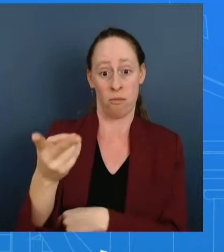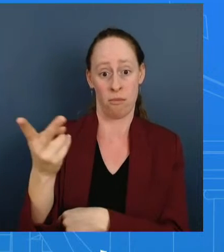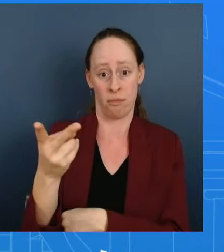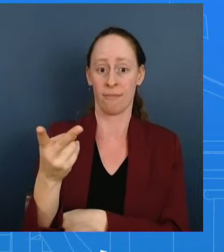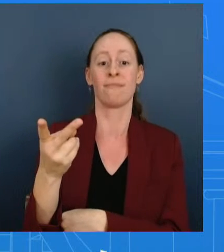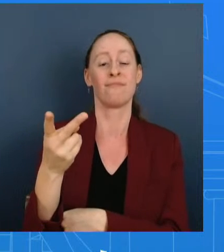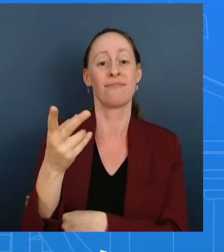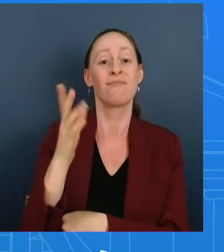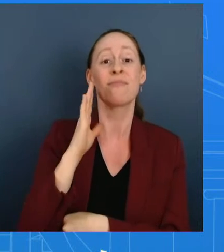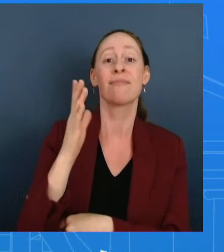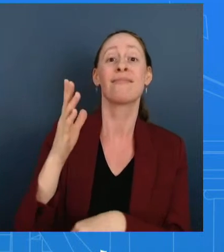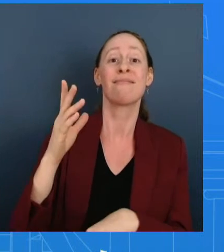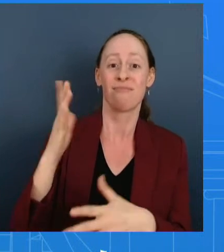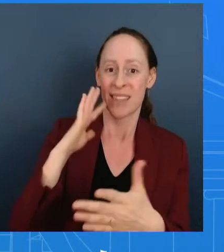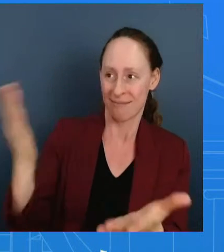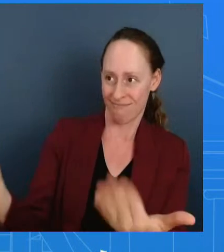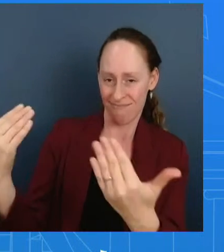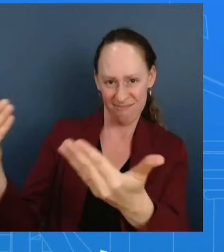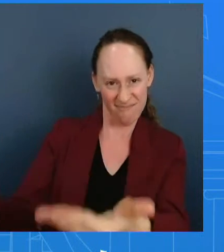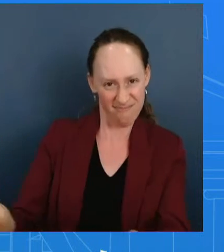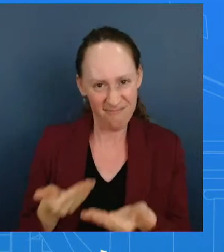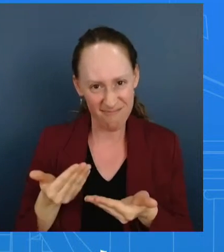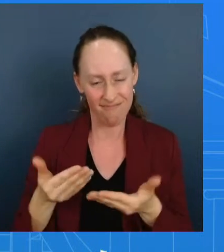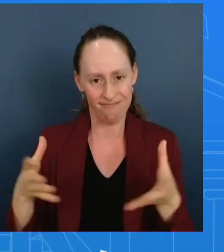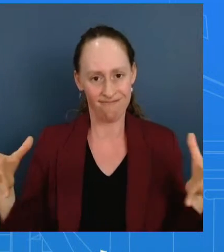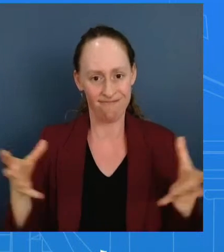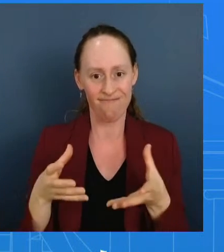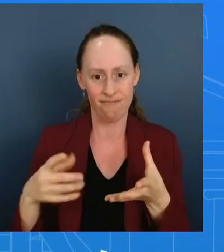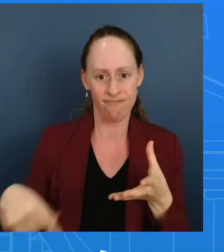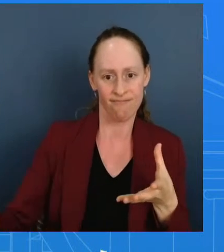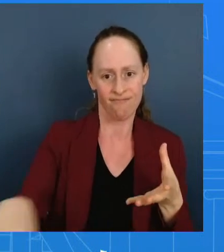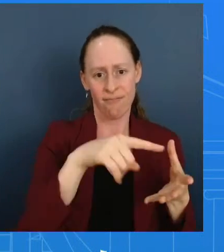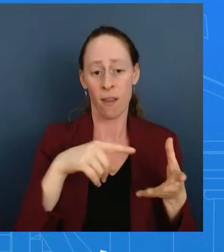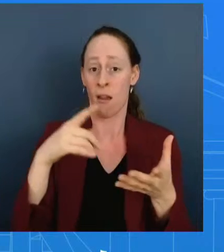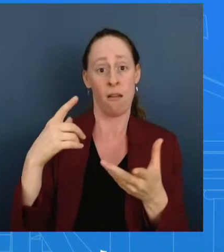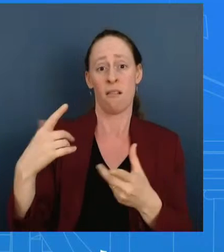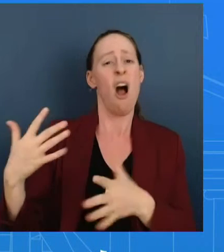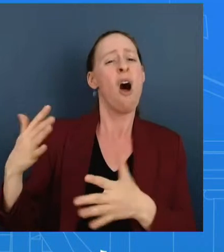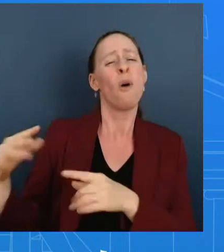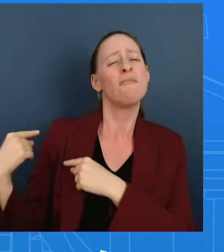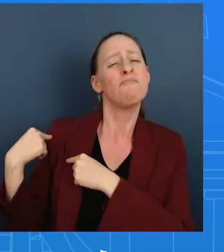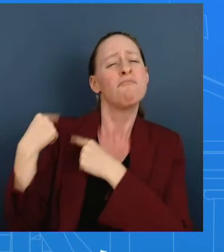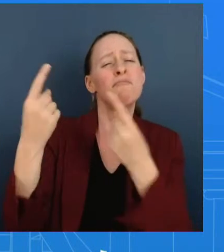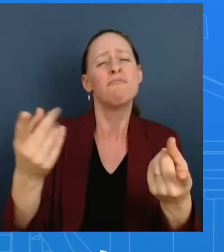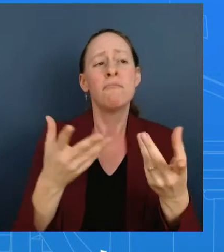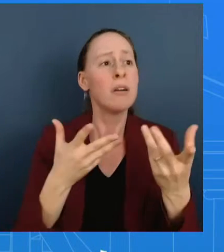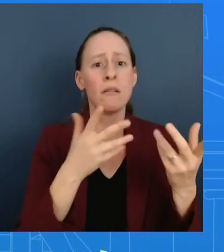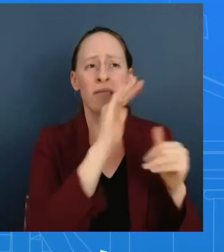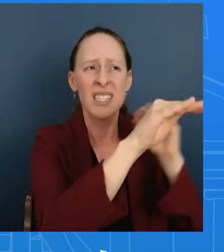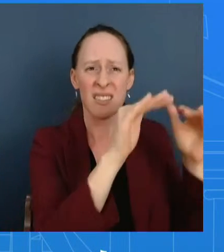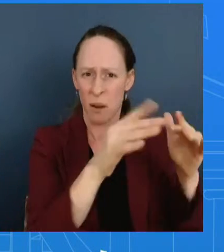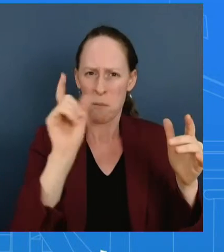and 2022 to build a global coalition to respond to Russia's invasion of Ukraine and provide indispensable support to that country.